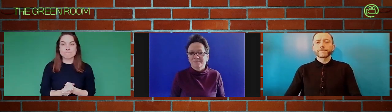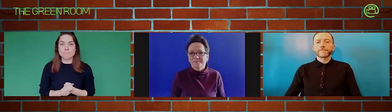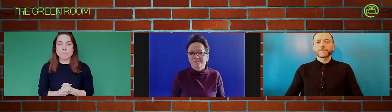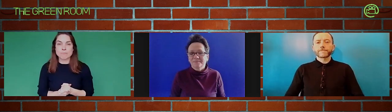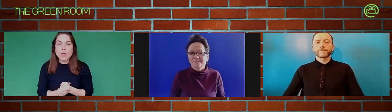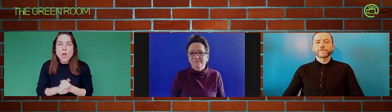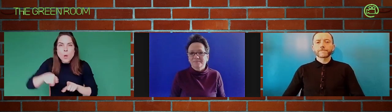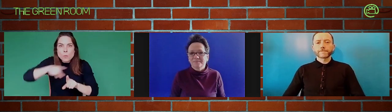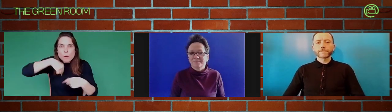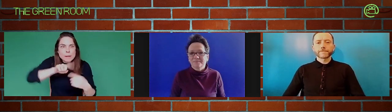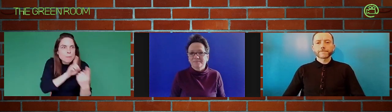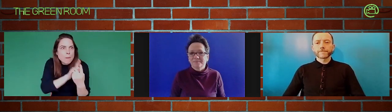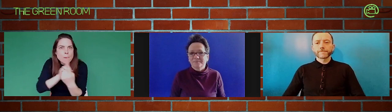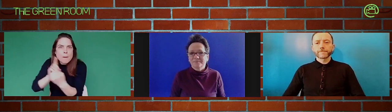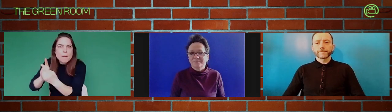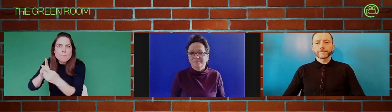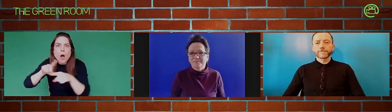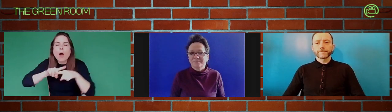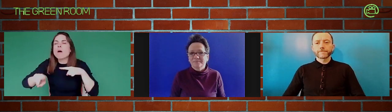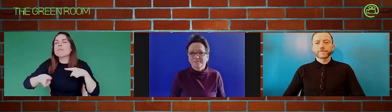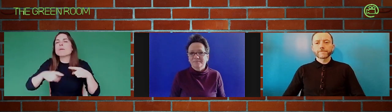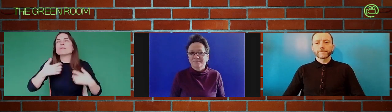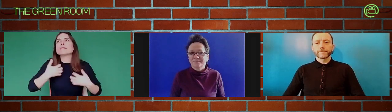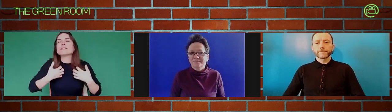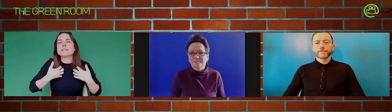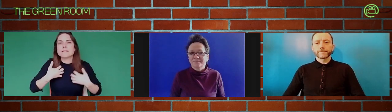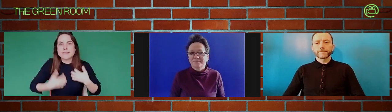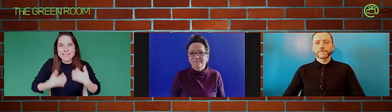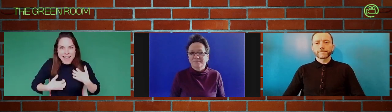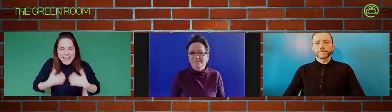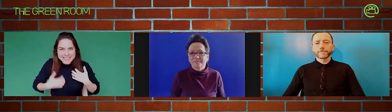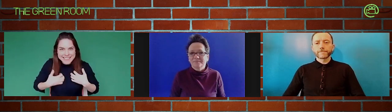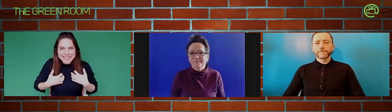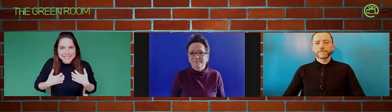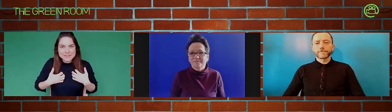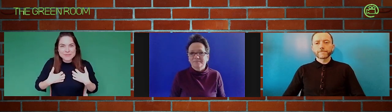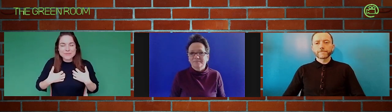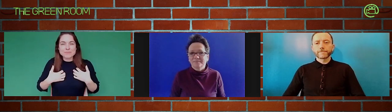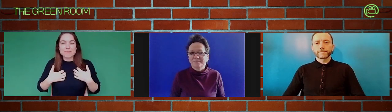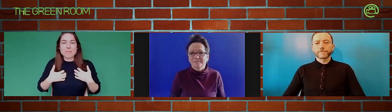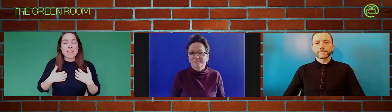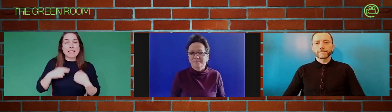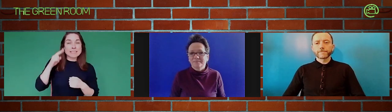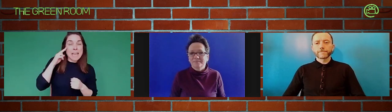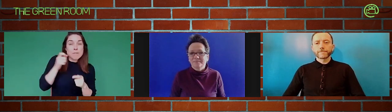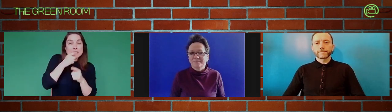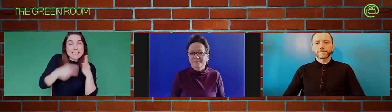deaf and disabled and neurodiverse talent and industry allies here in the UK